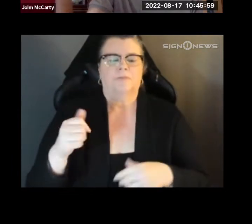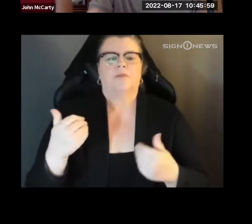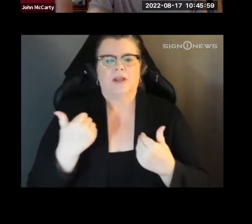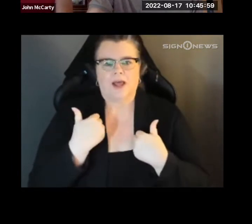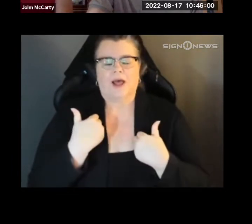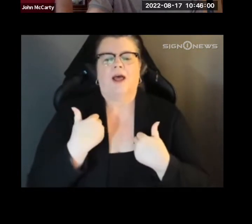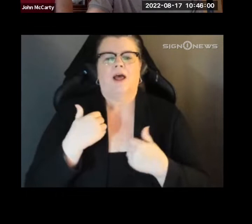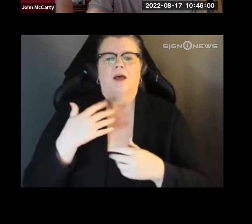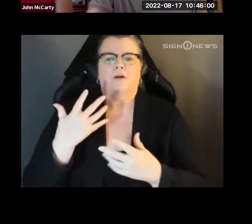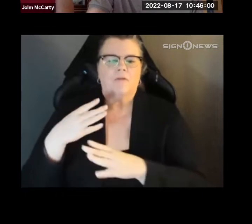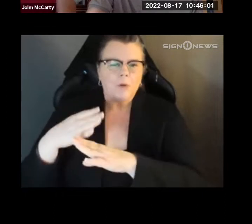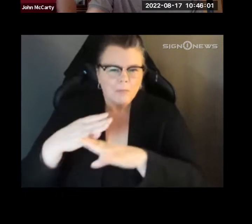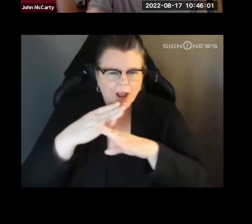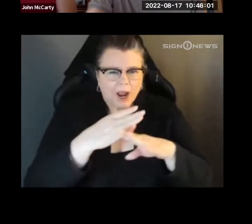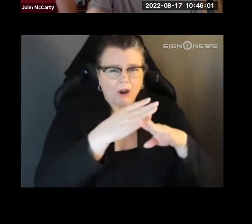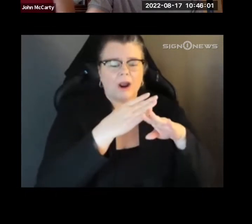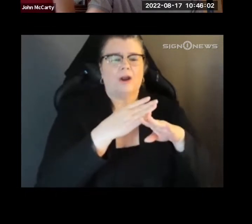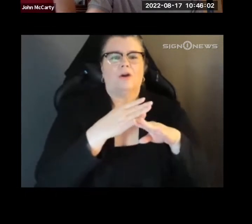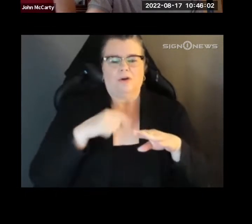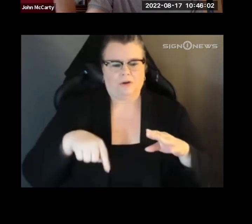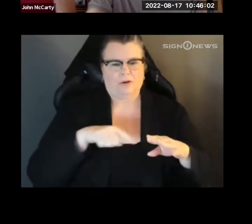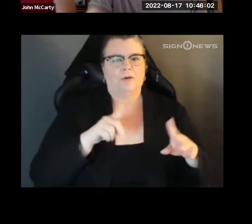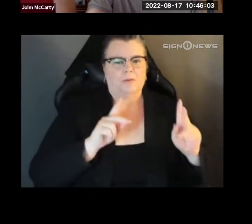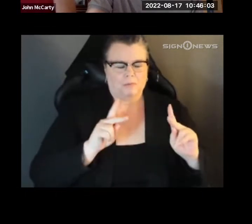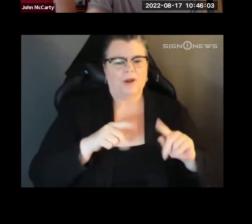employment and services that the general public may have access to